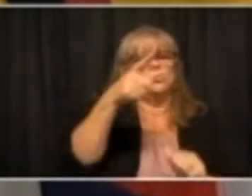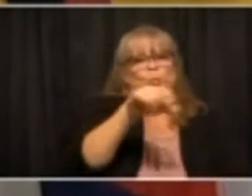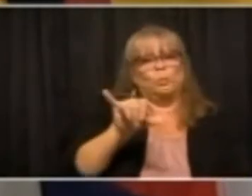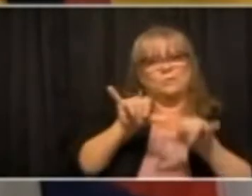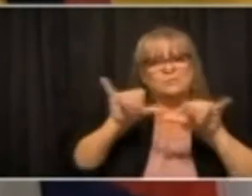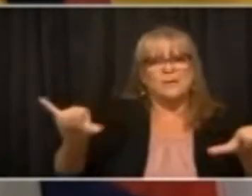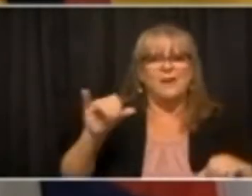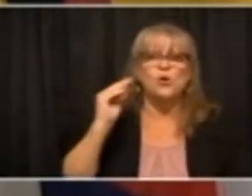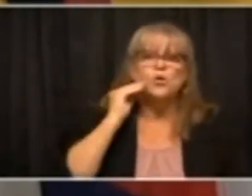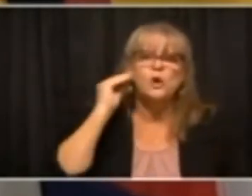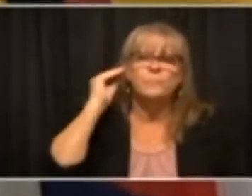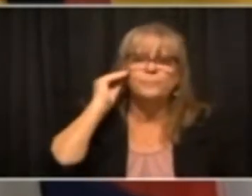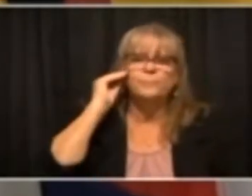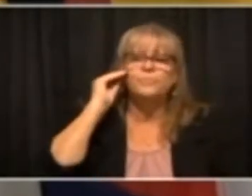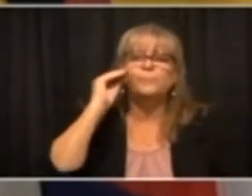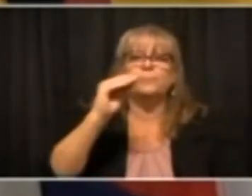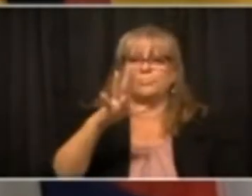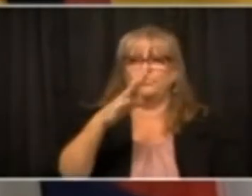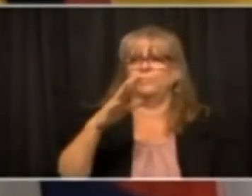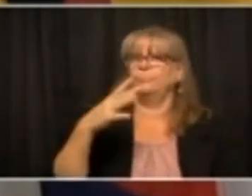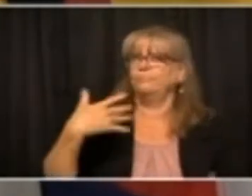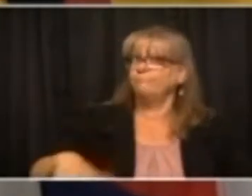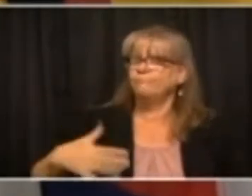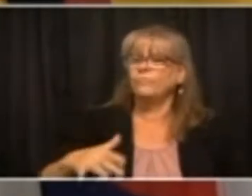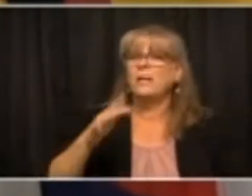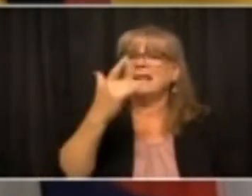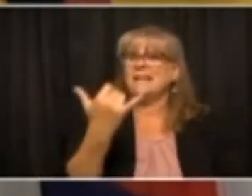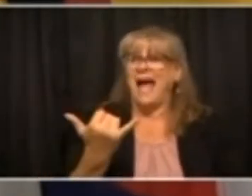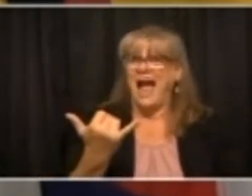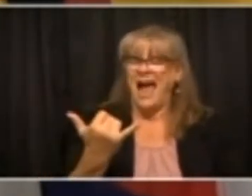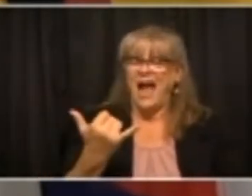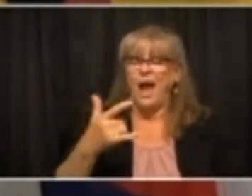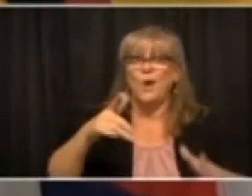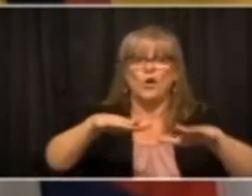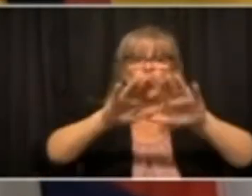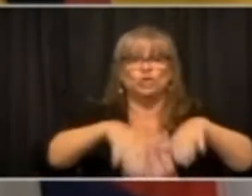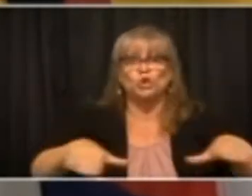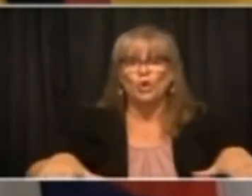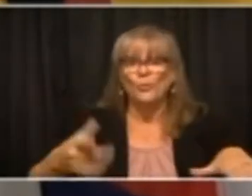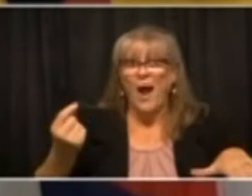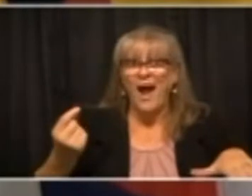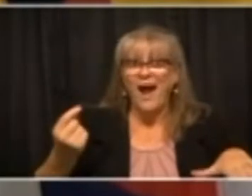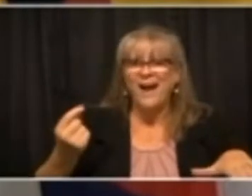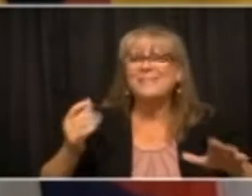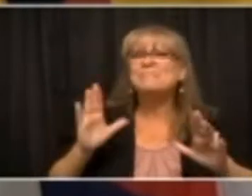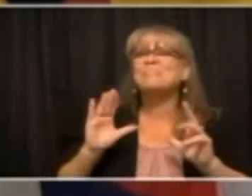our state but this will only keep up with the good news as long as we keep